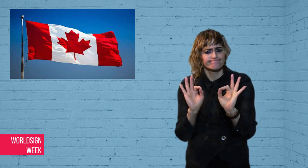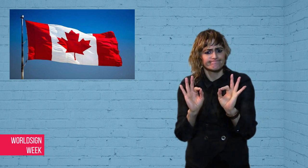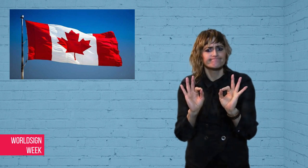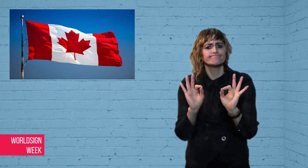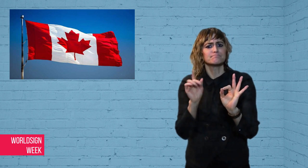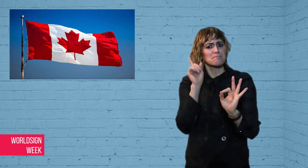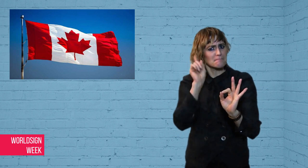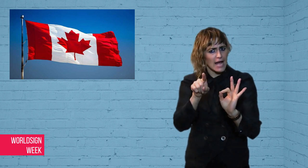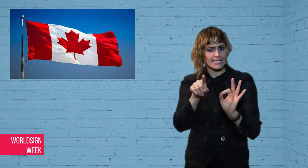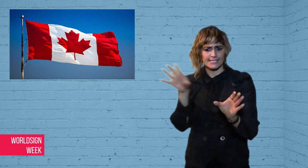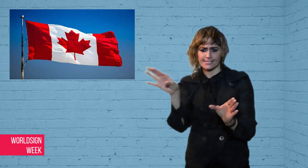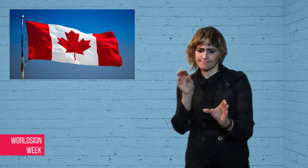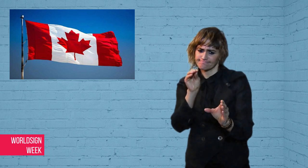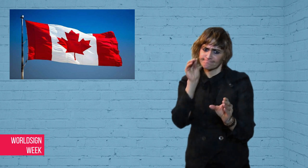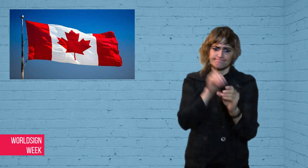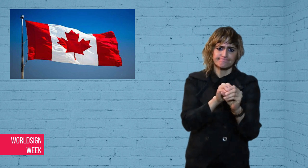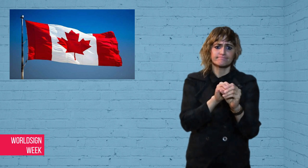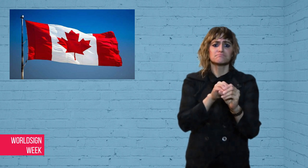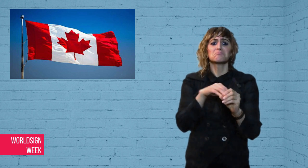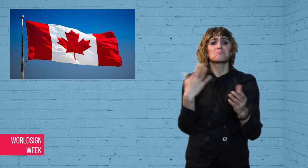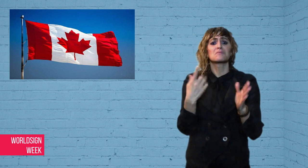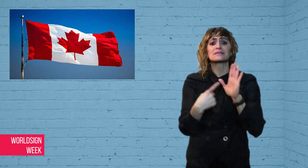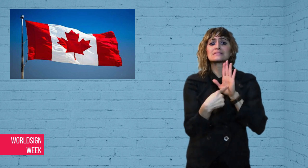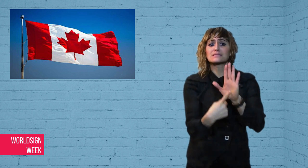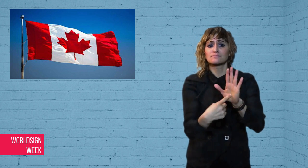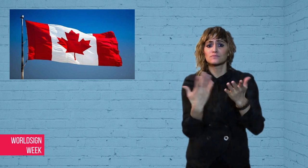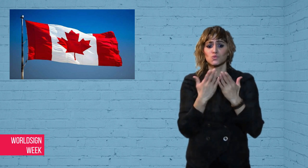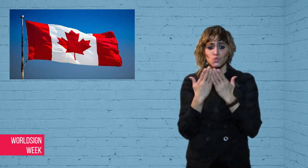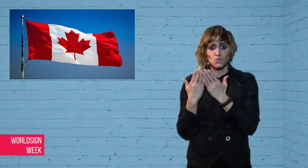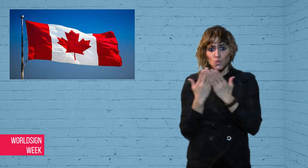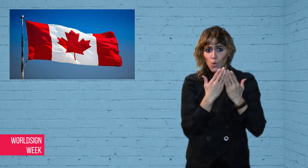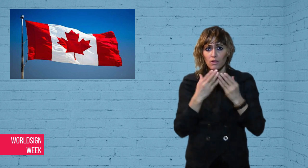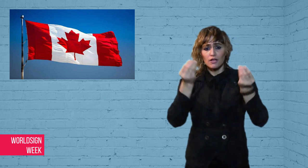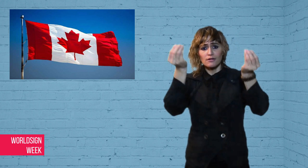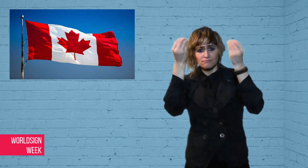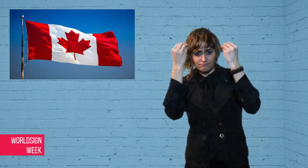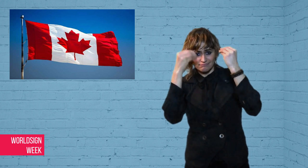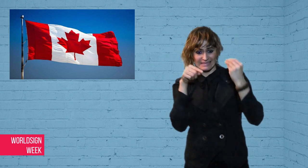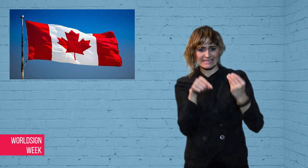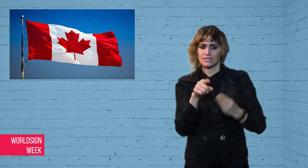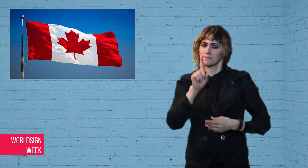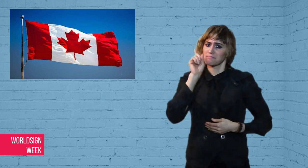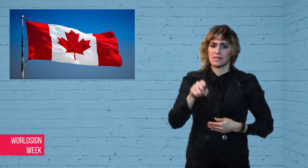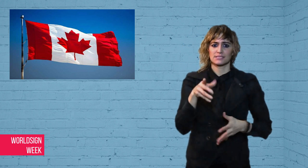In some countries, it has a protected